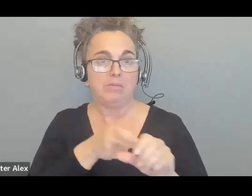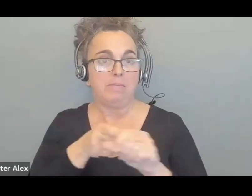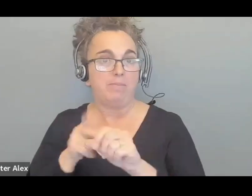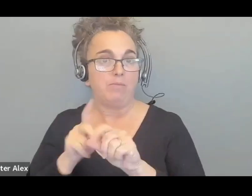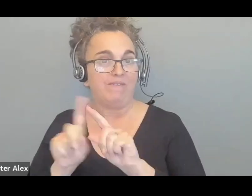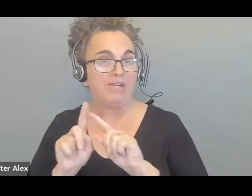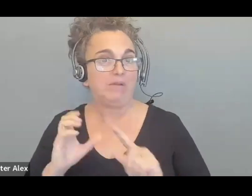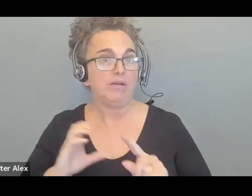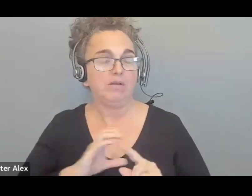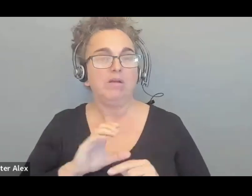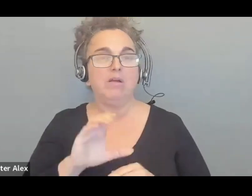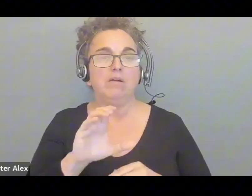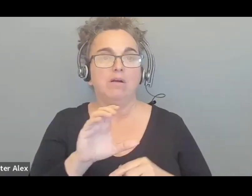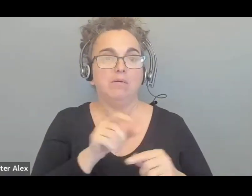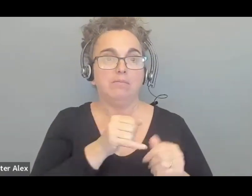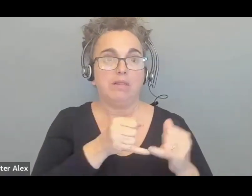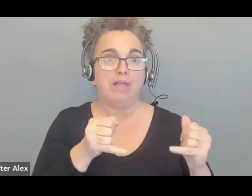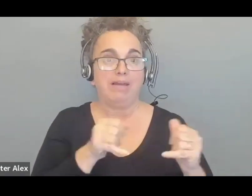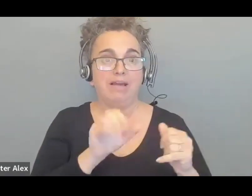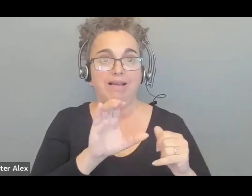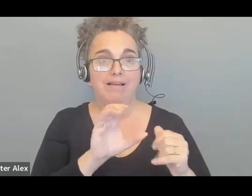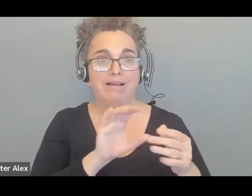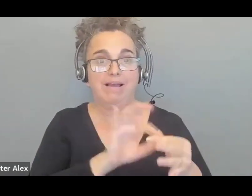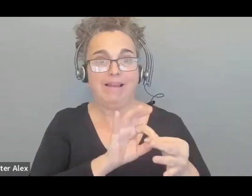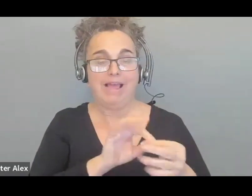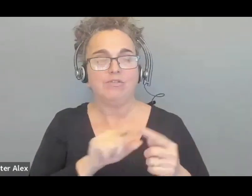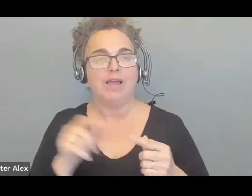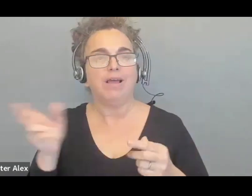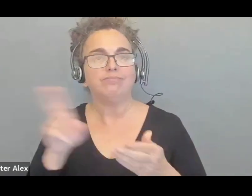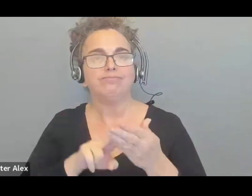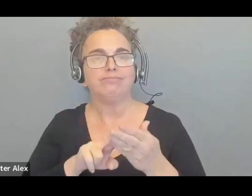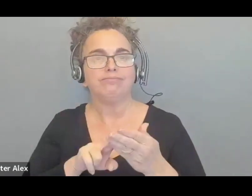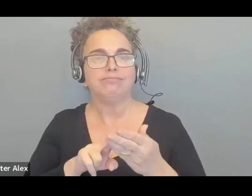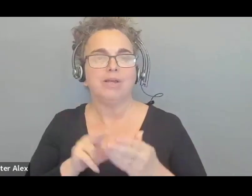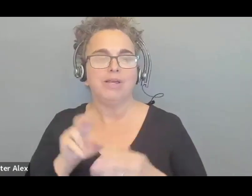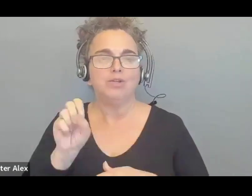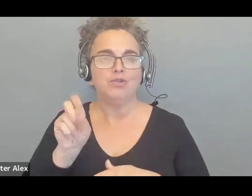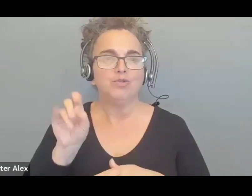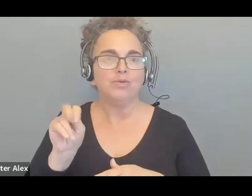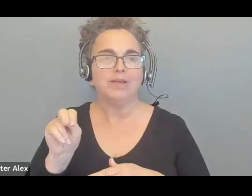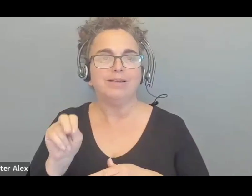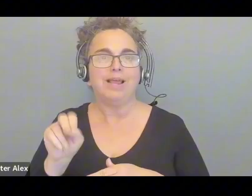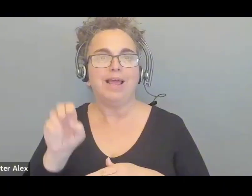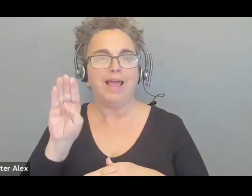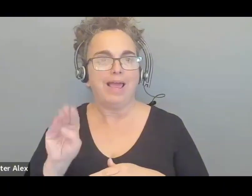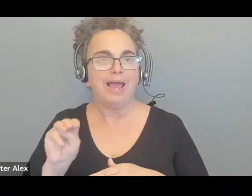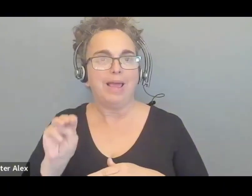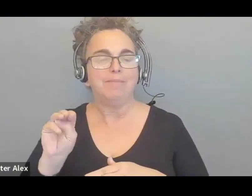Connect and was inducted into the Susan M. Daniels Disability Mentoring Hall of Fame.